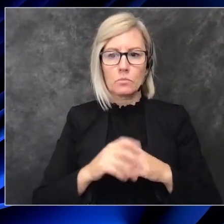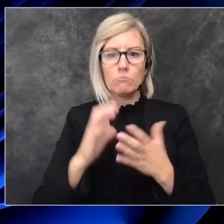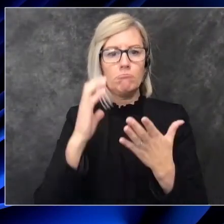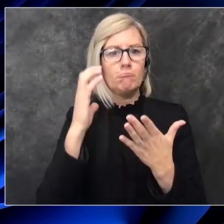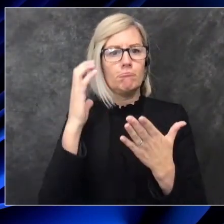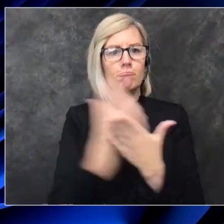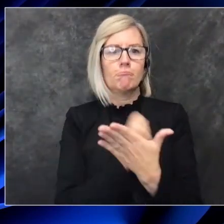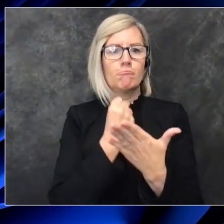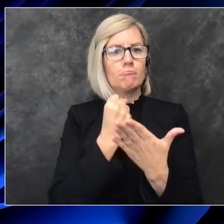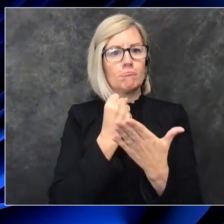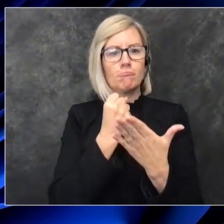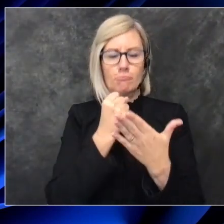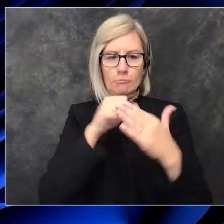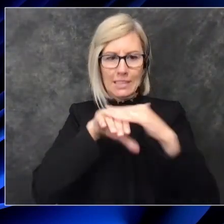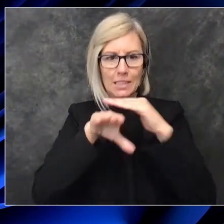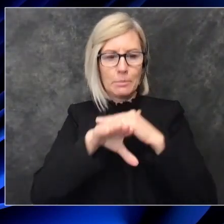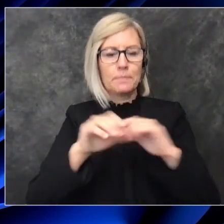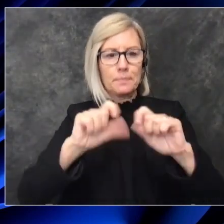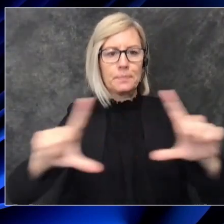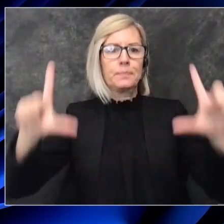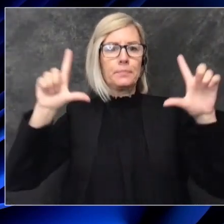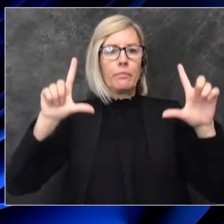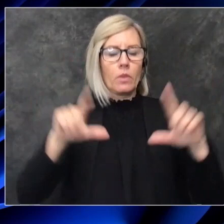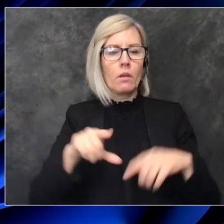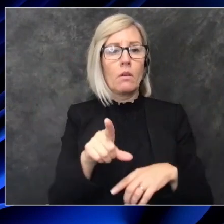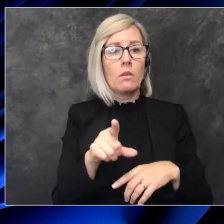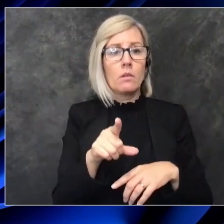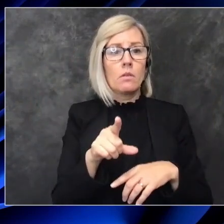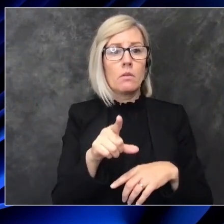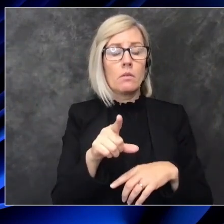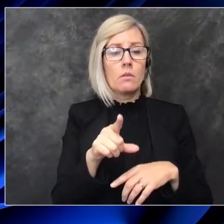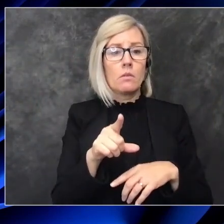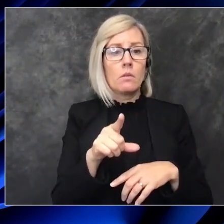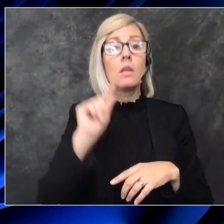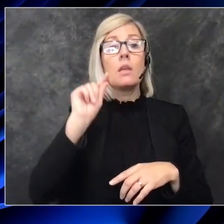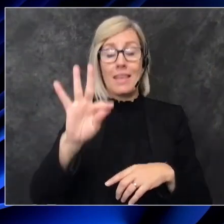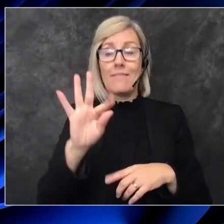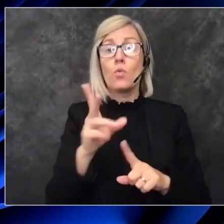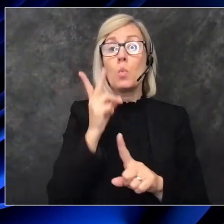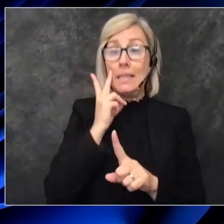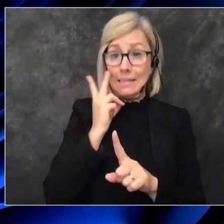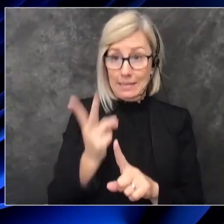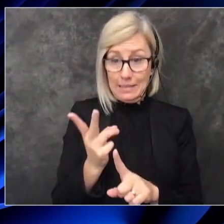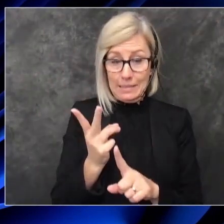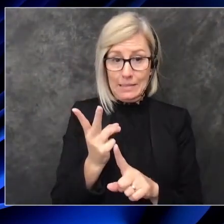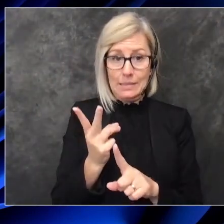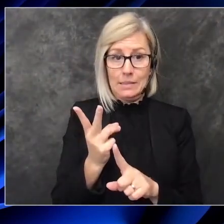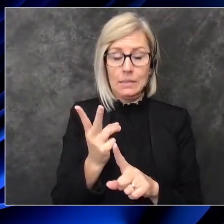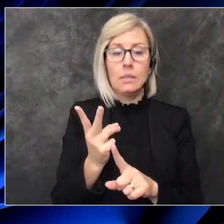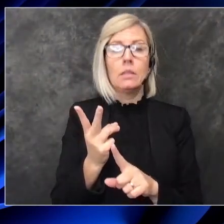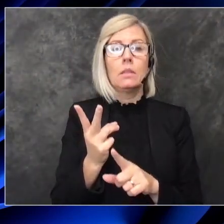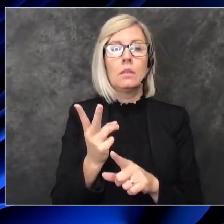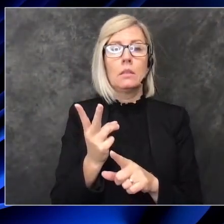There we go and you could see I should say if you are sighted, you can see that at the top got vision